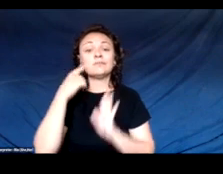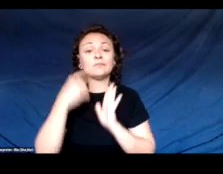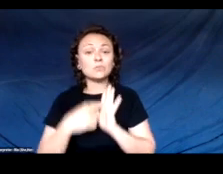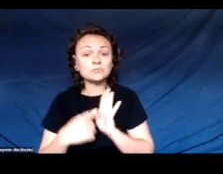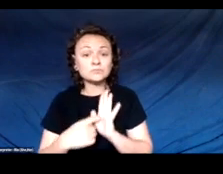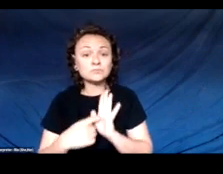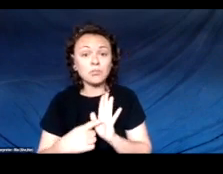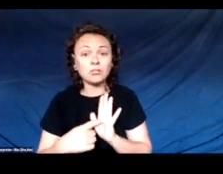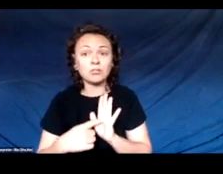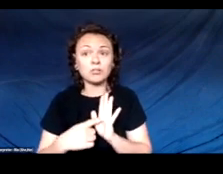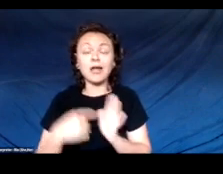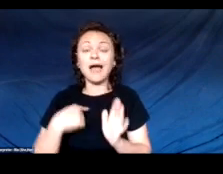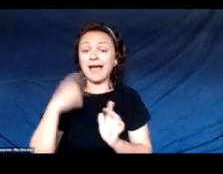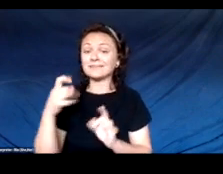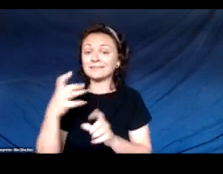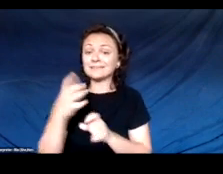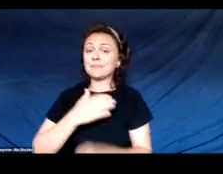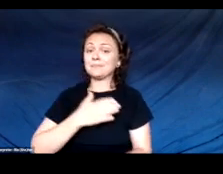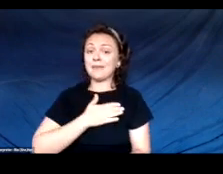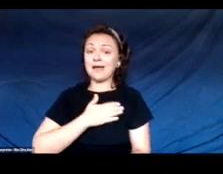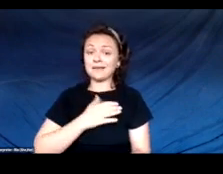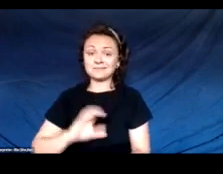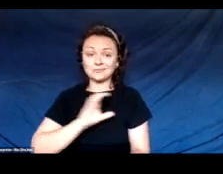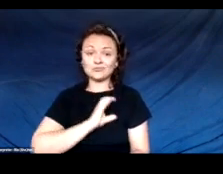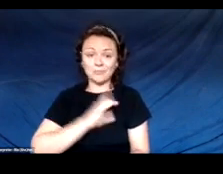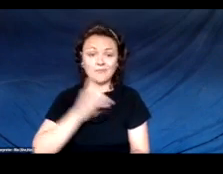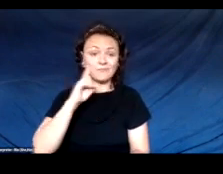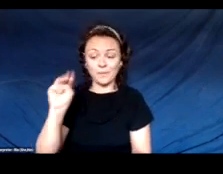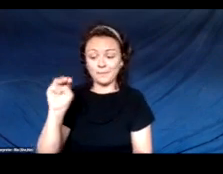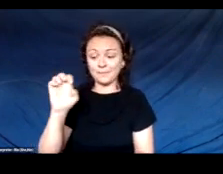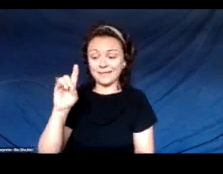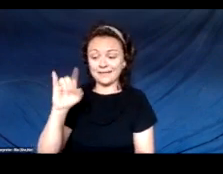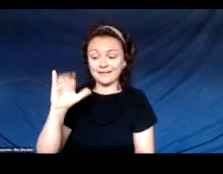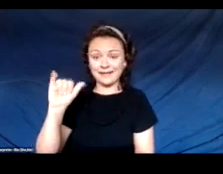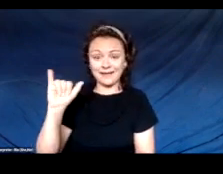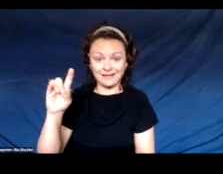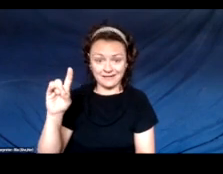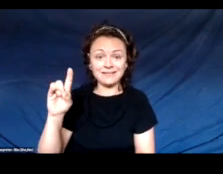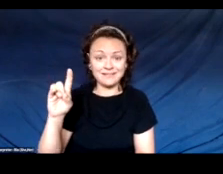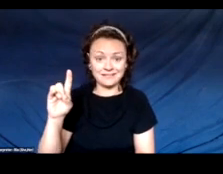my citizenship to get Medicaid to get glasses, to get my license.